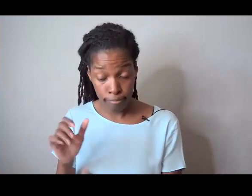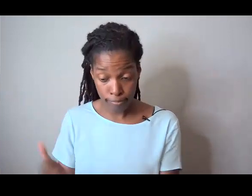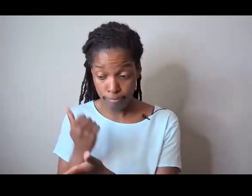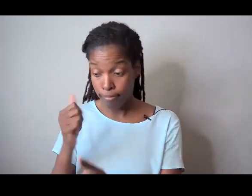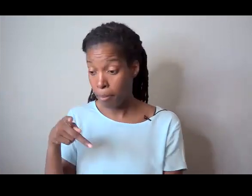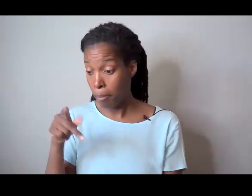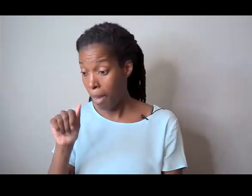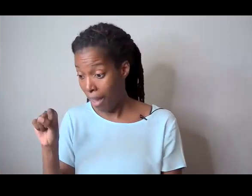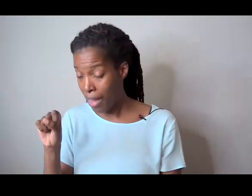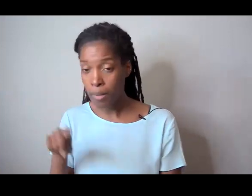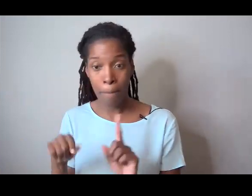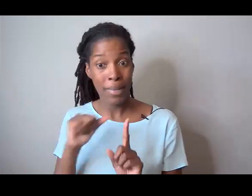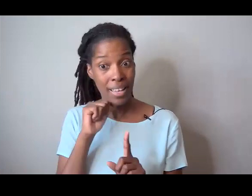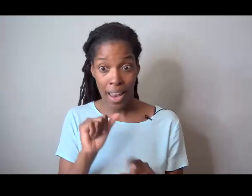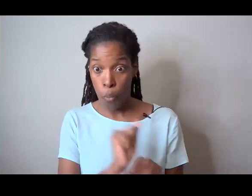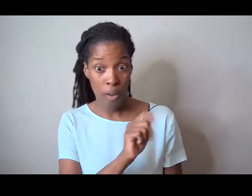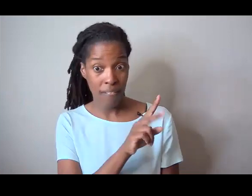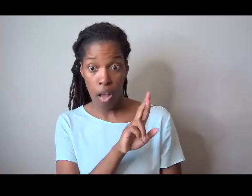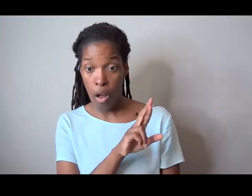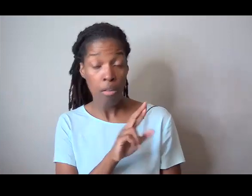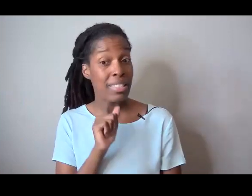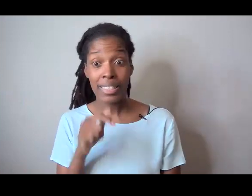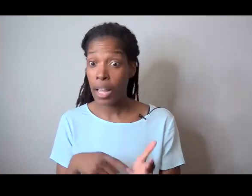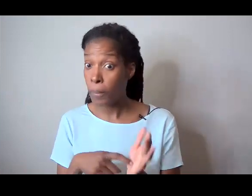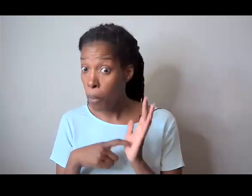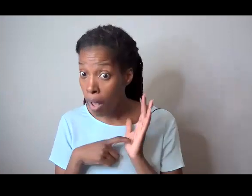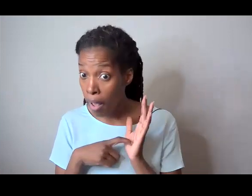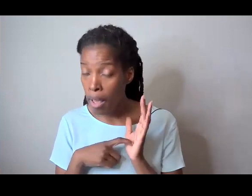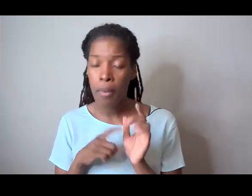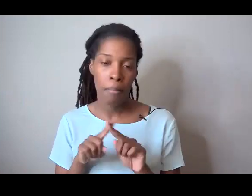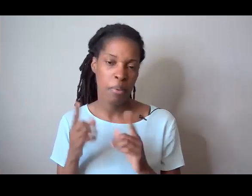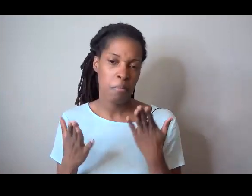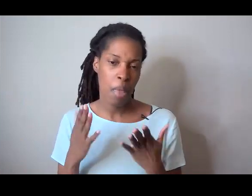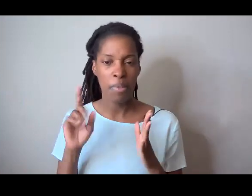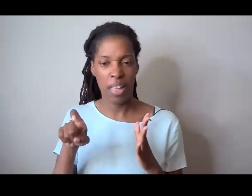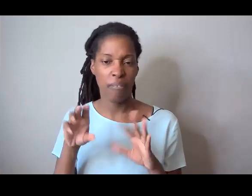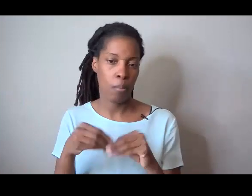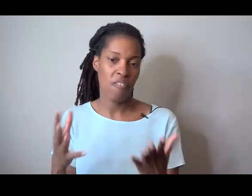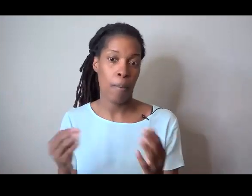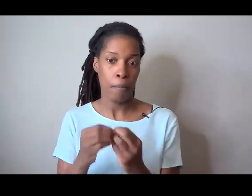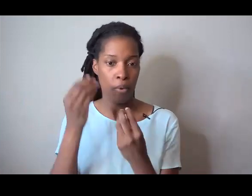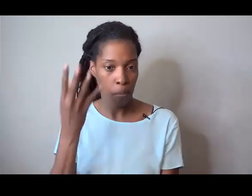Thank you.